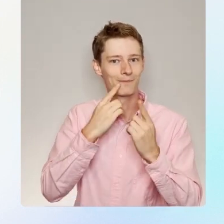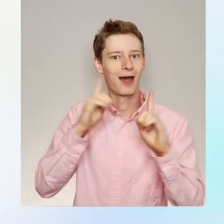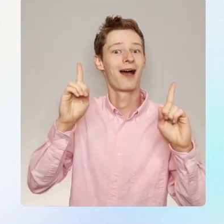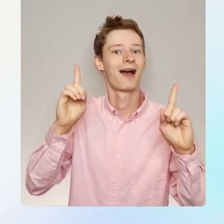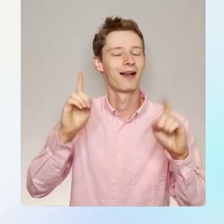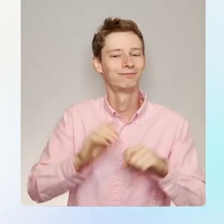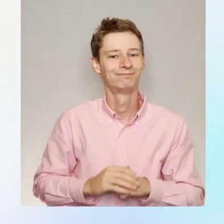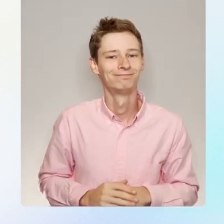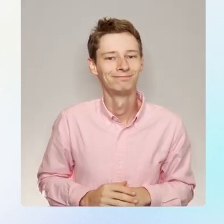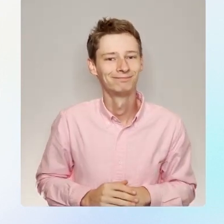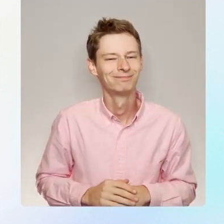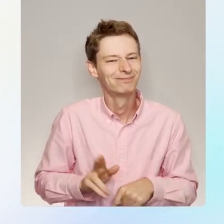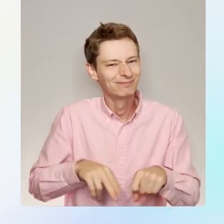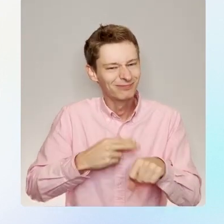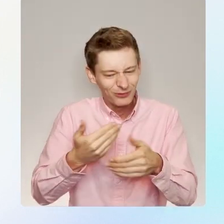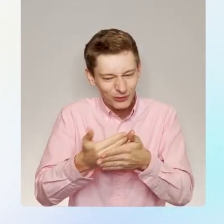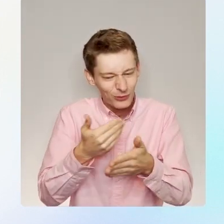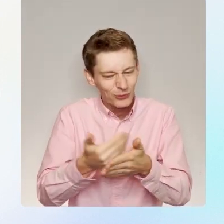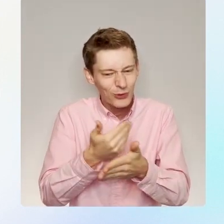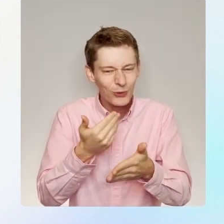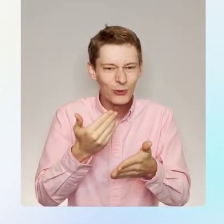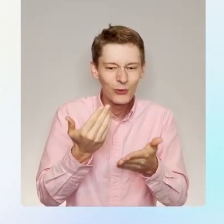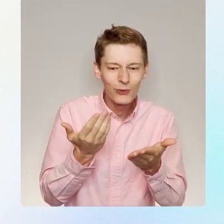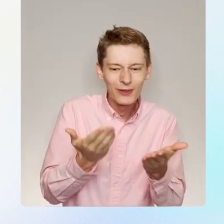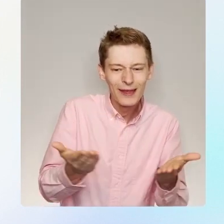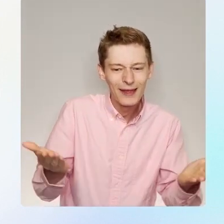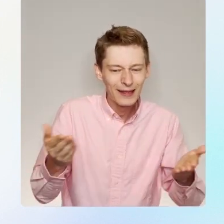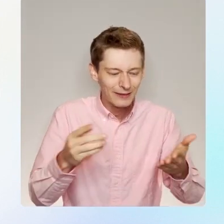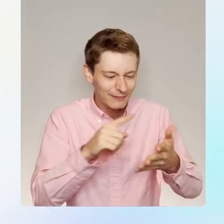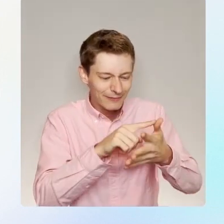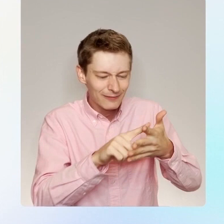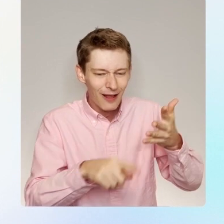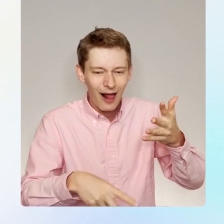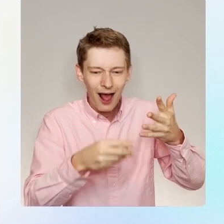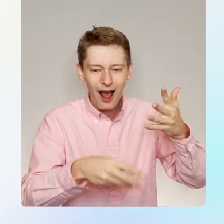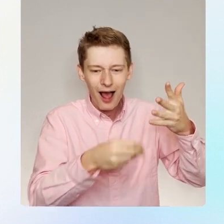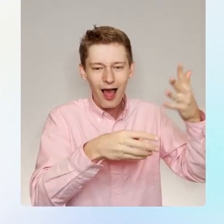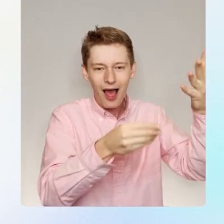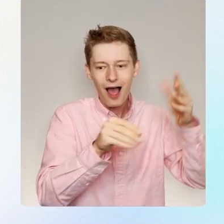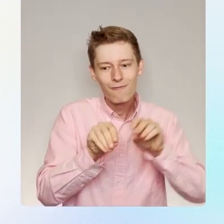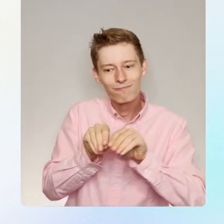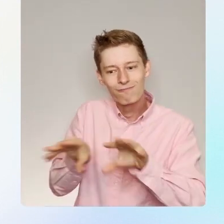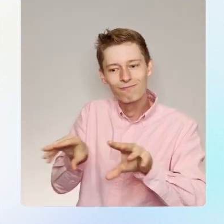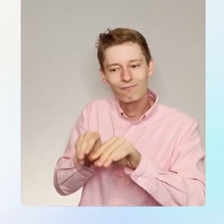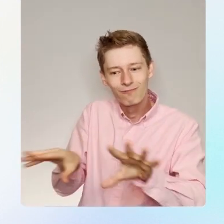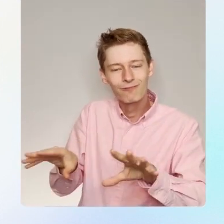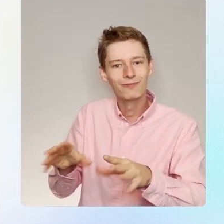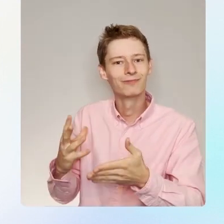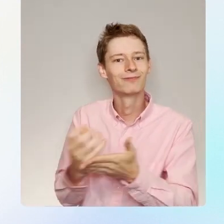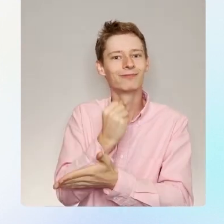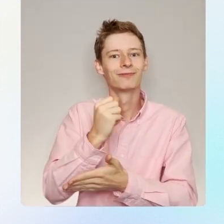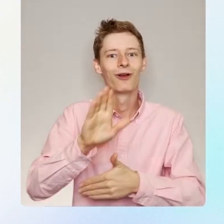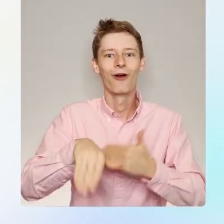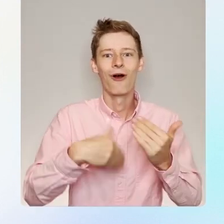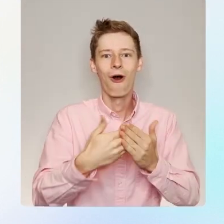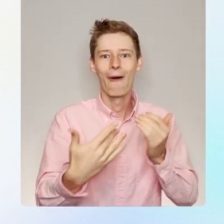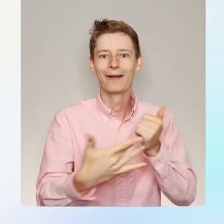bringing so many new capabilities to market to make use of all the innovations in Meta Quest Pro.